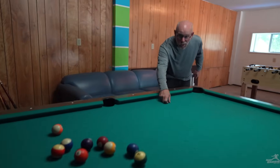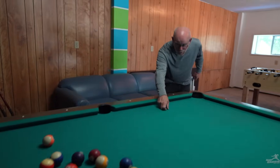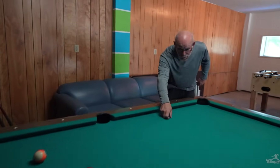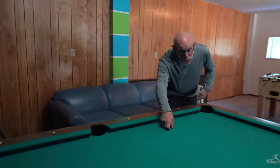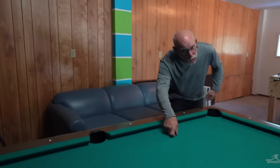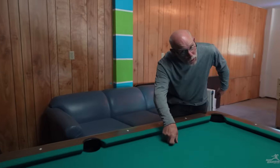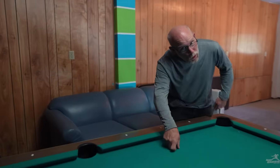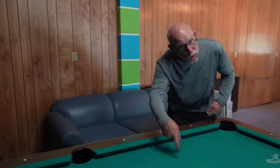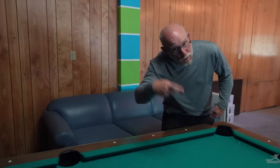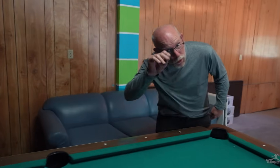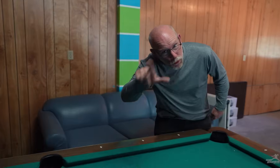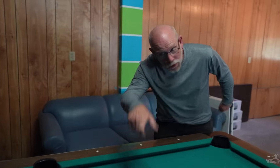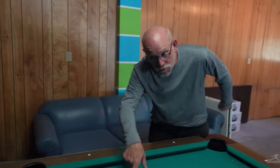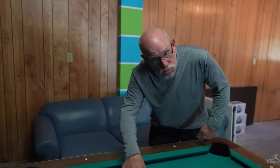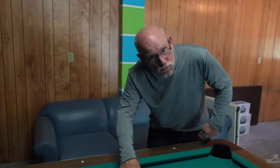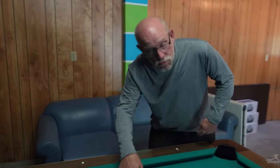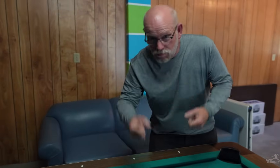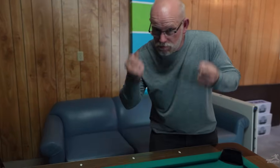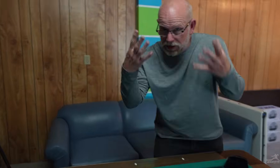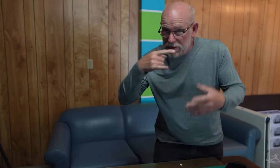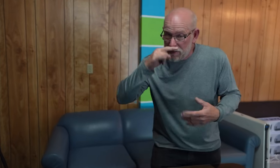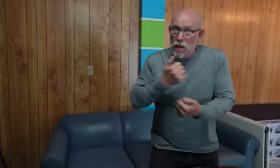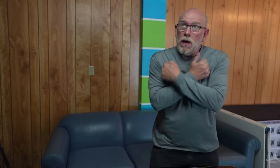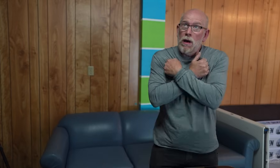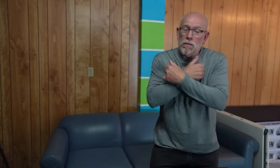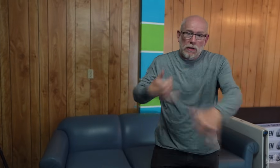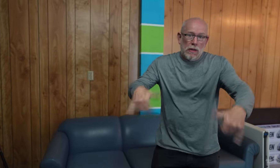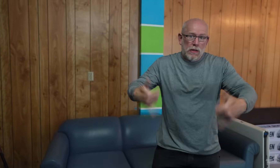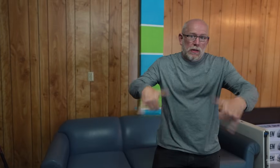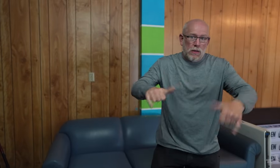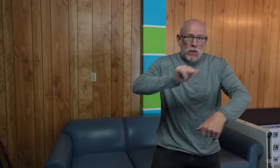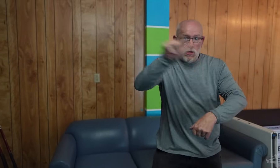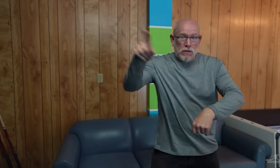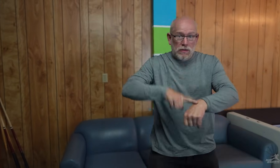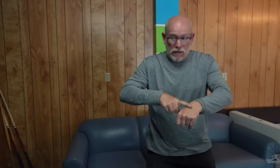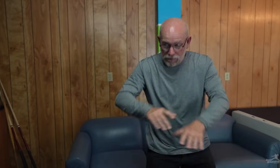Here’s the pool table. Many kids love to play this all the time.